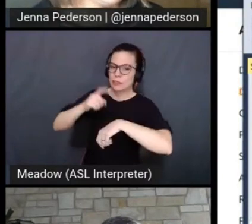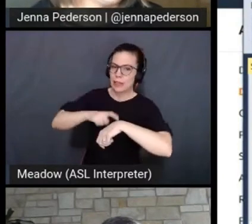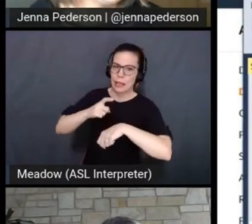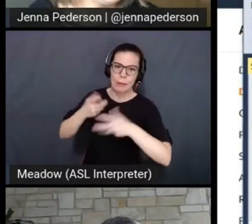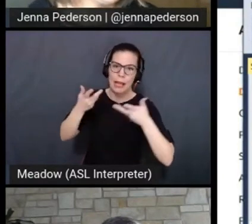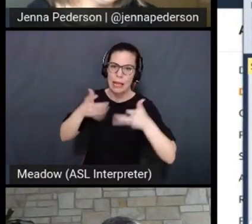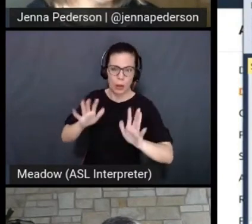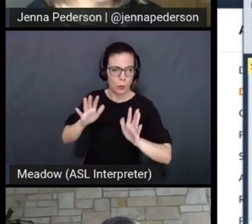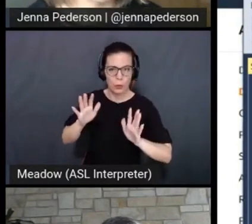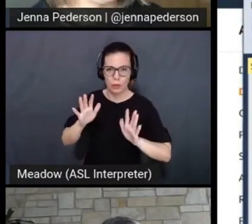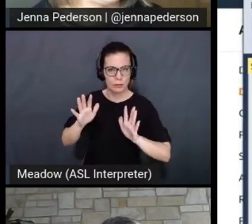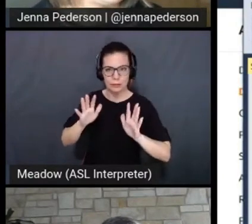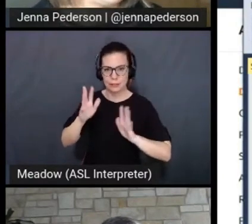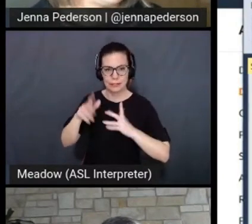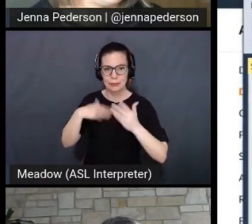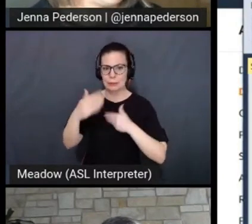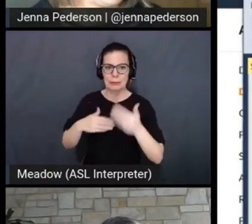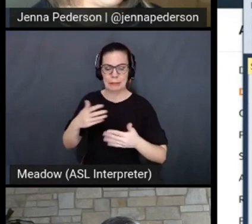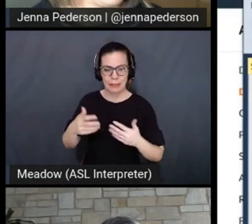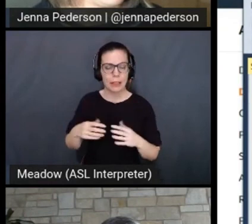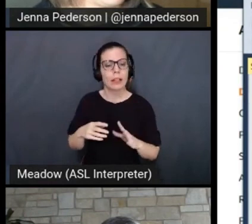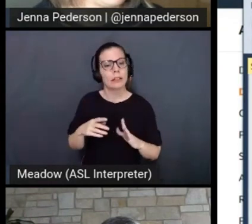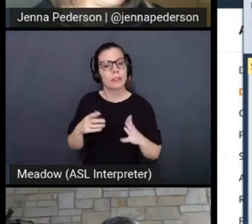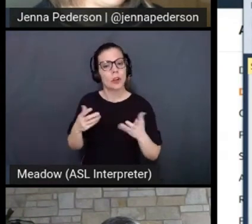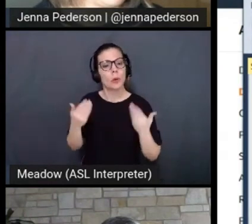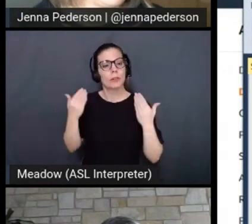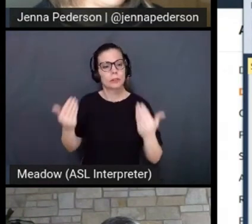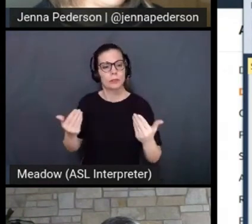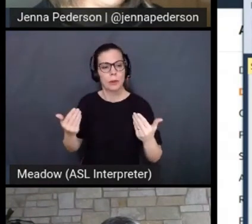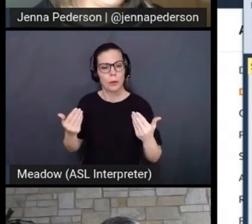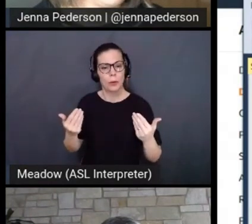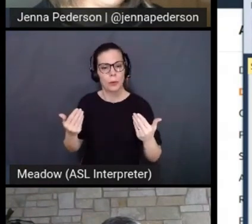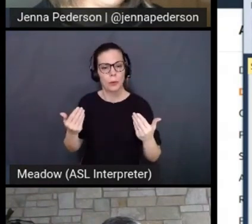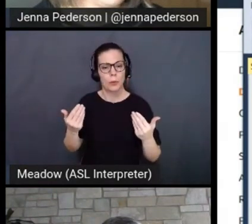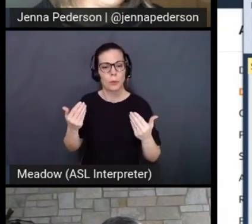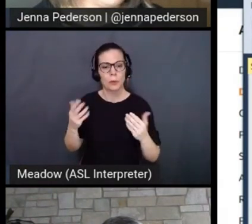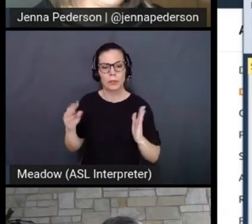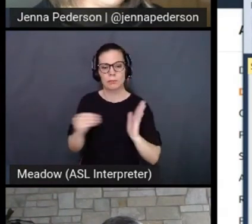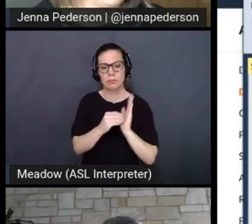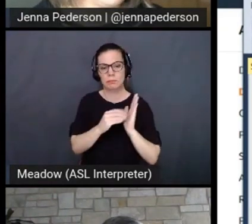So let's go and paste this in and I'm gonna throw this running,